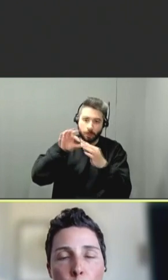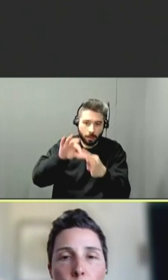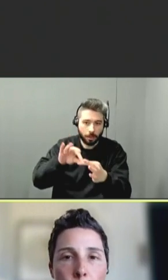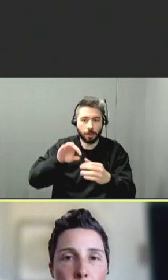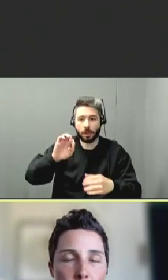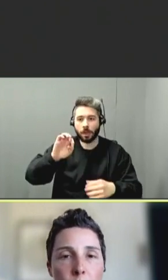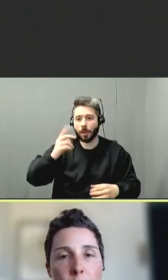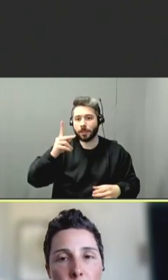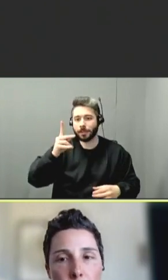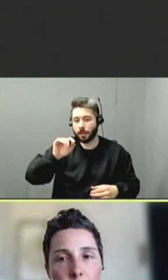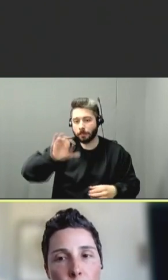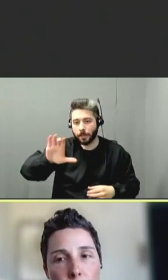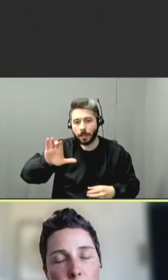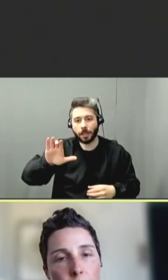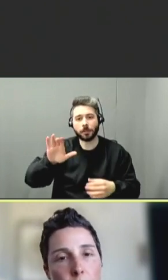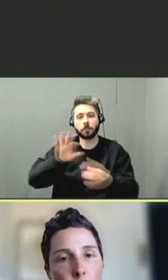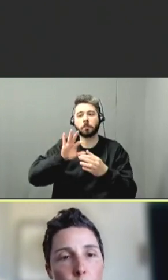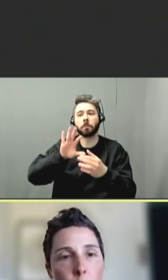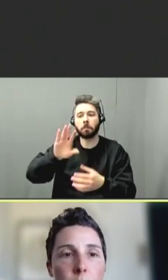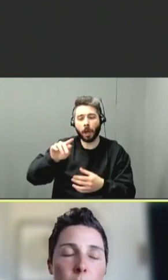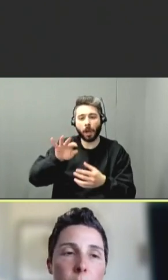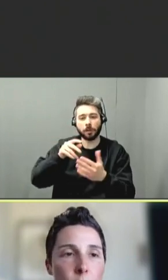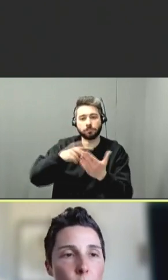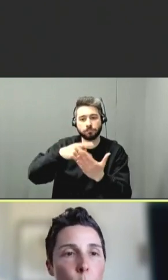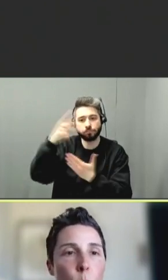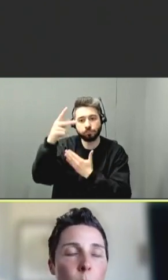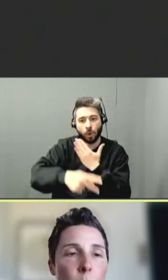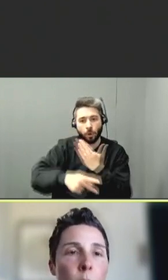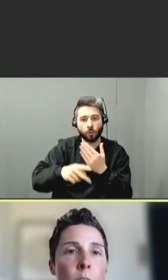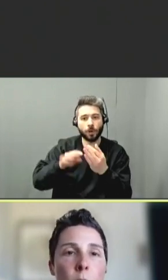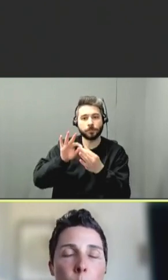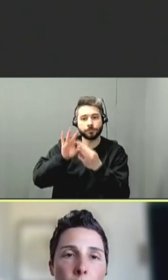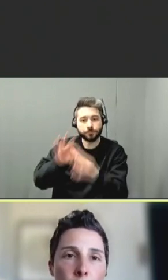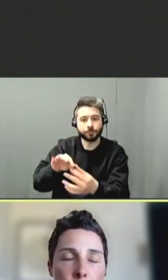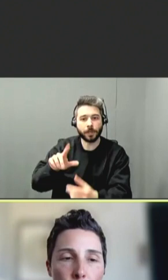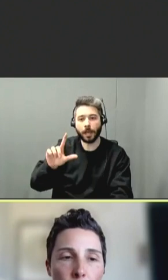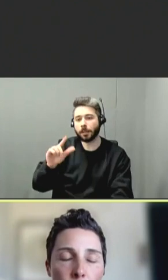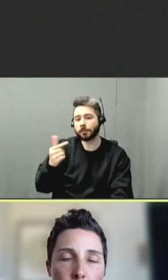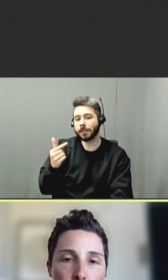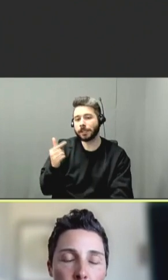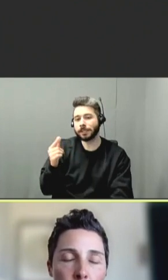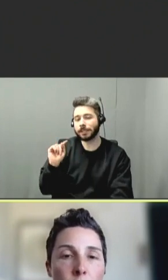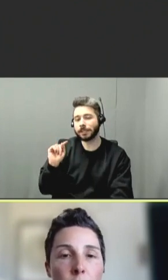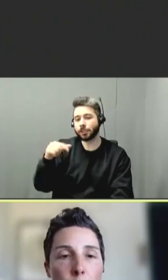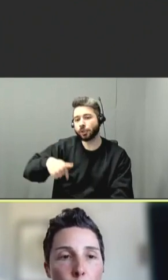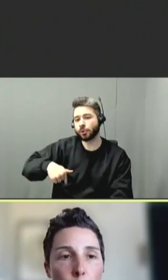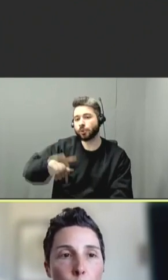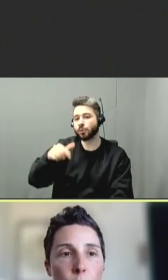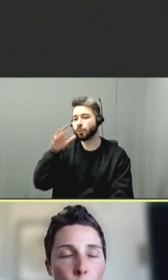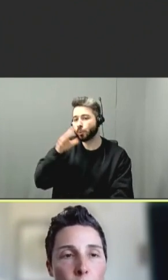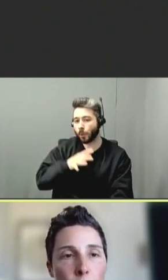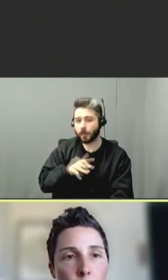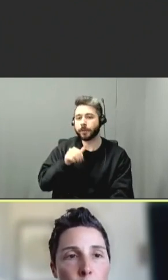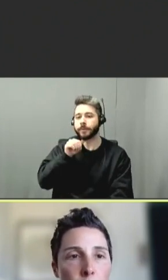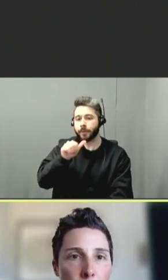programming, specifically as it relates to LBTQ women, nonbinary trans folks, we don't have good